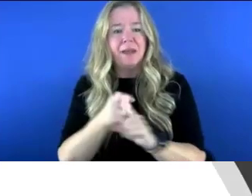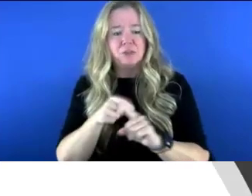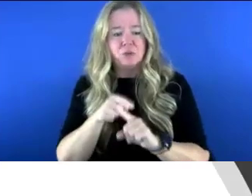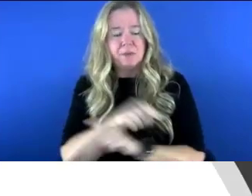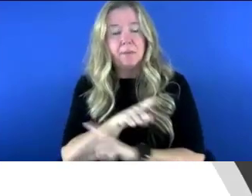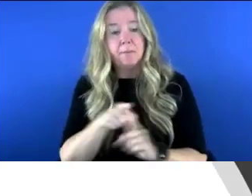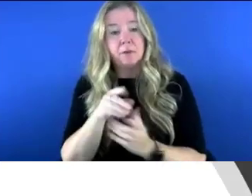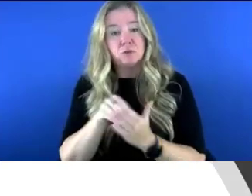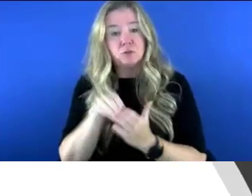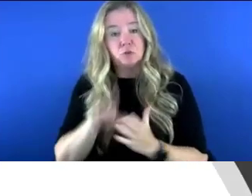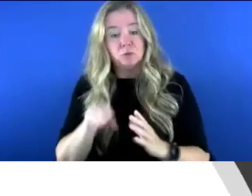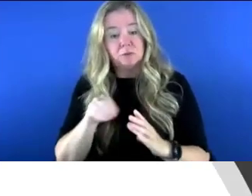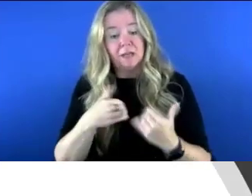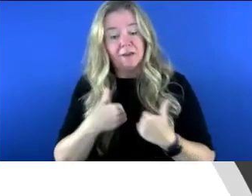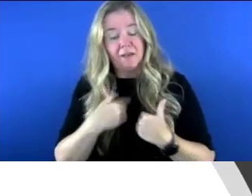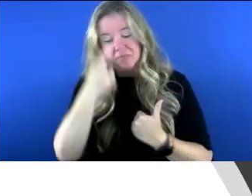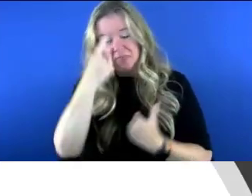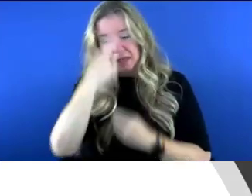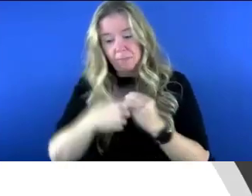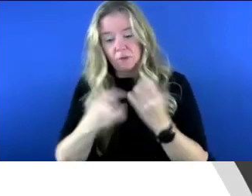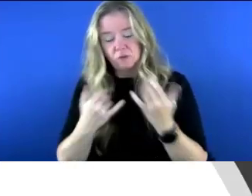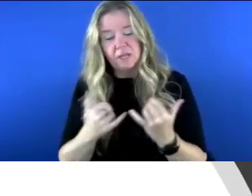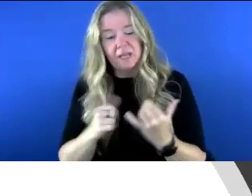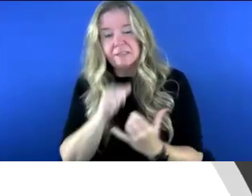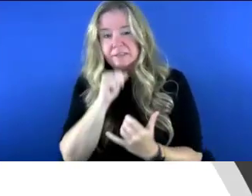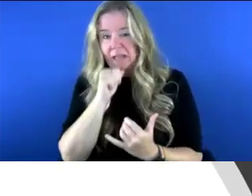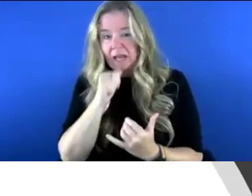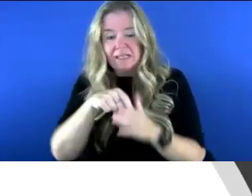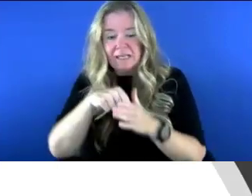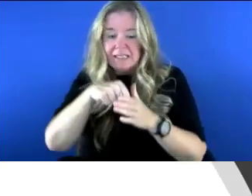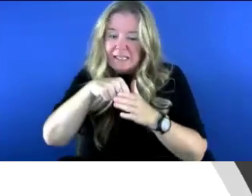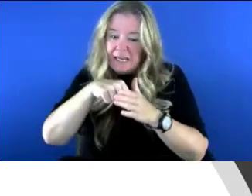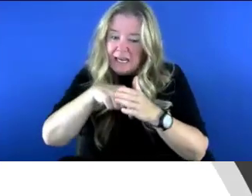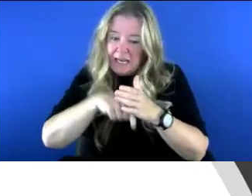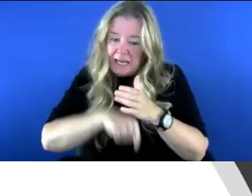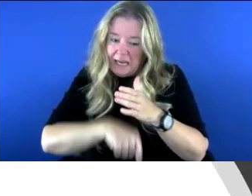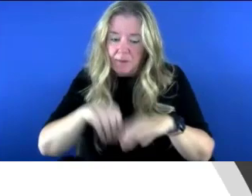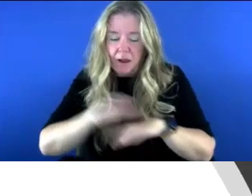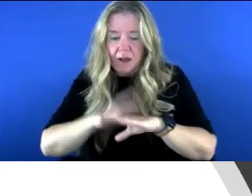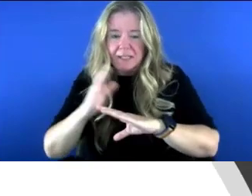that I have in mind for today is not one of those students. And I just think it's interesting